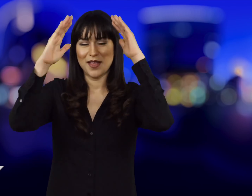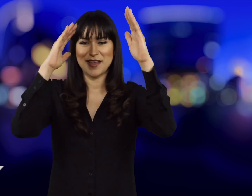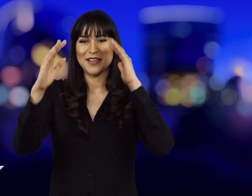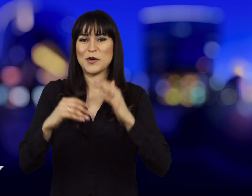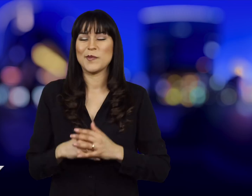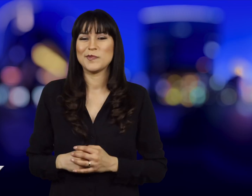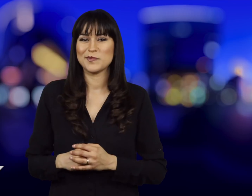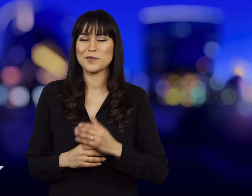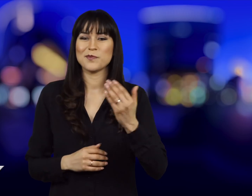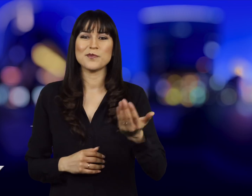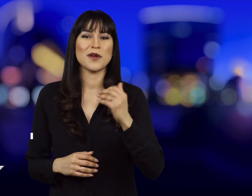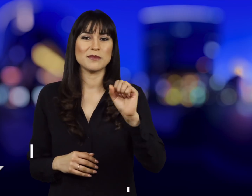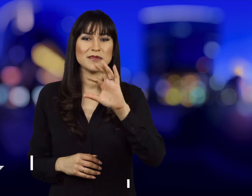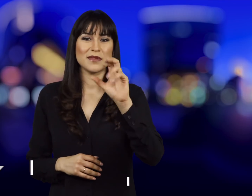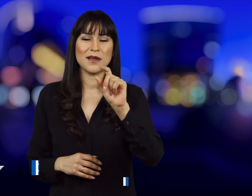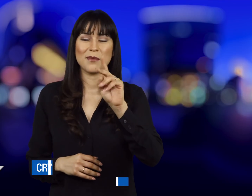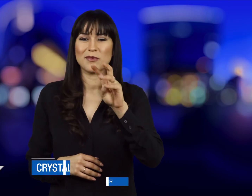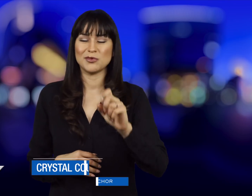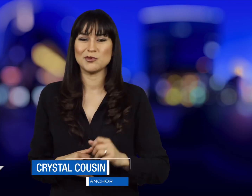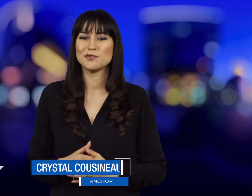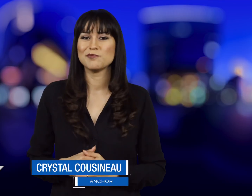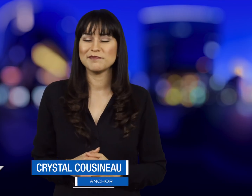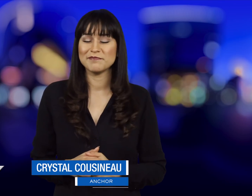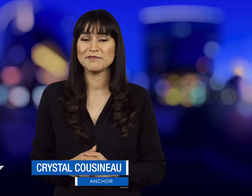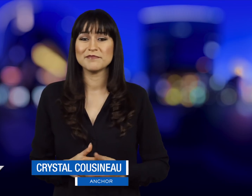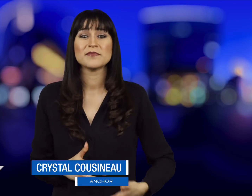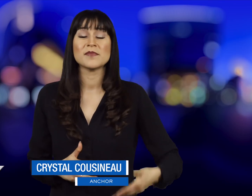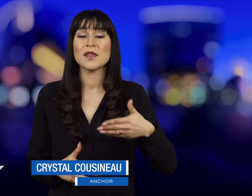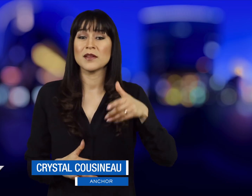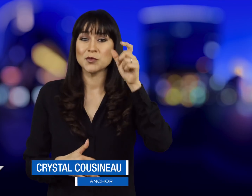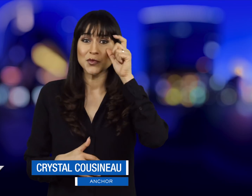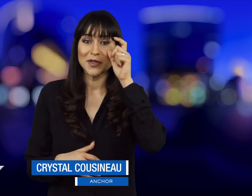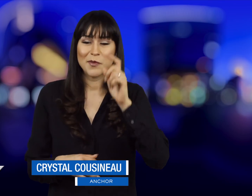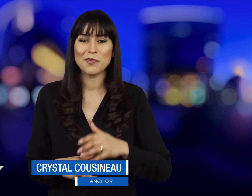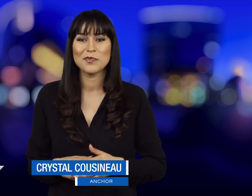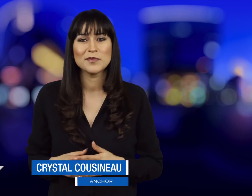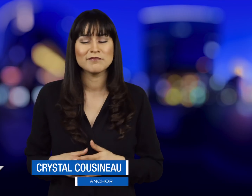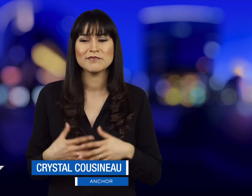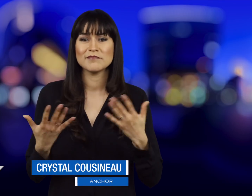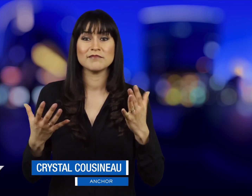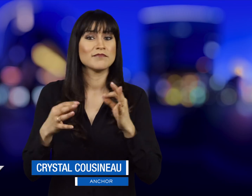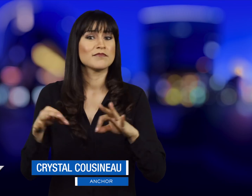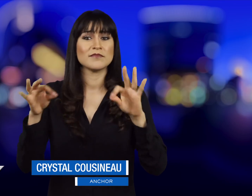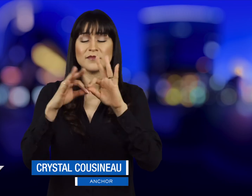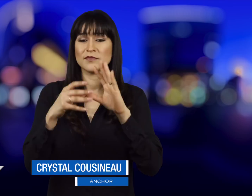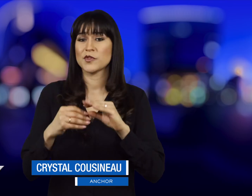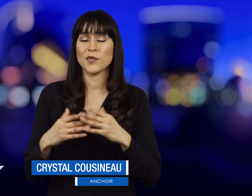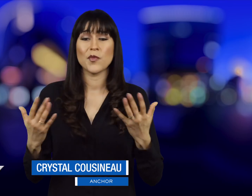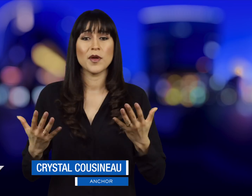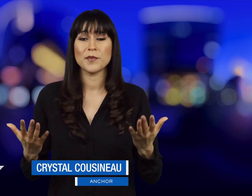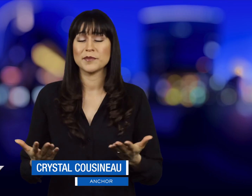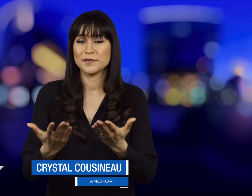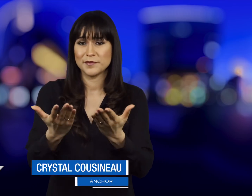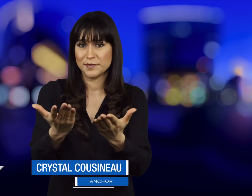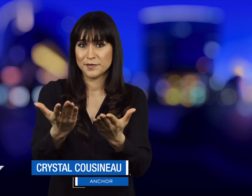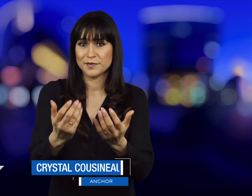Hello everyone. Welcome to Sign1News. I'm Crystal Cousineau. Here are your top stories for today.